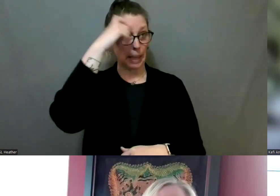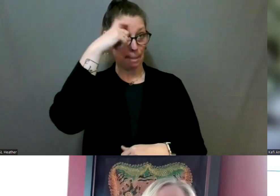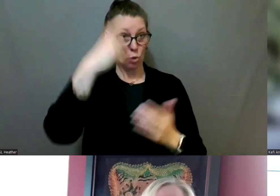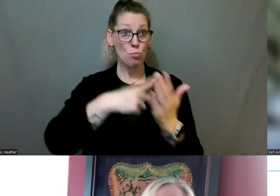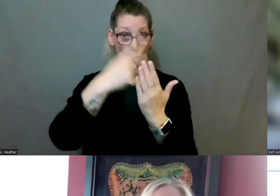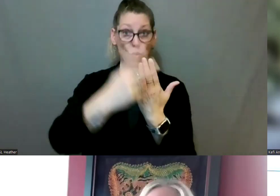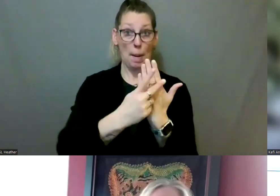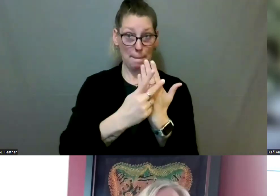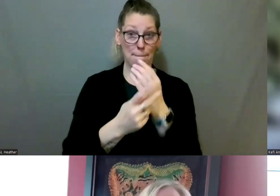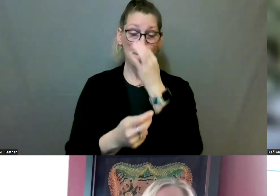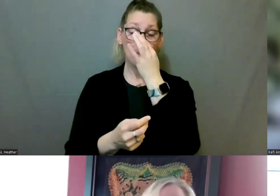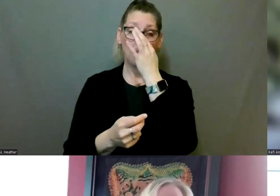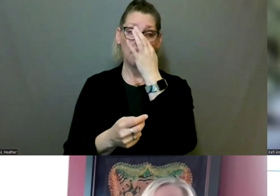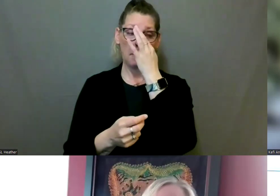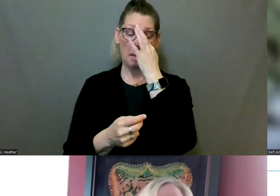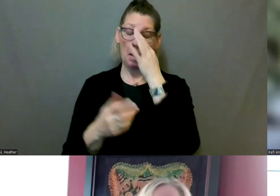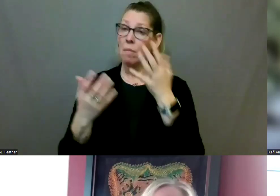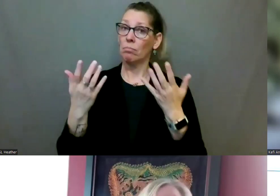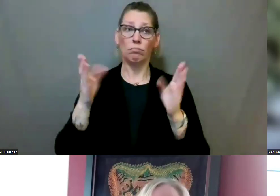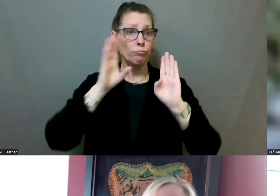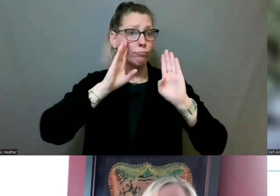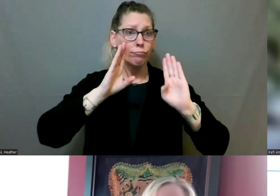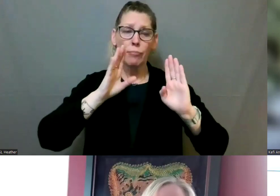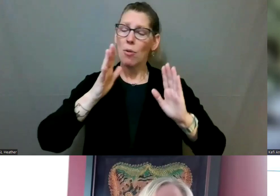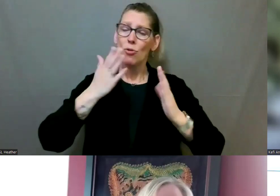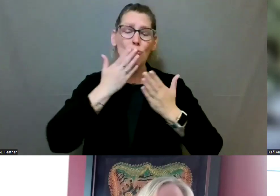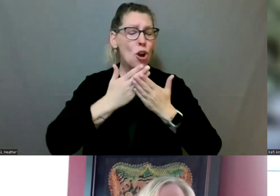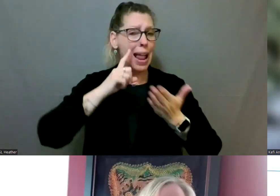and we have great intentions of connection and all of the wonderful things we've been